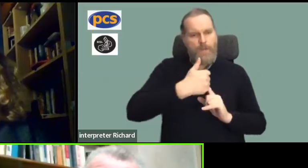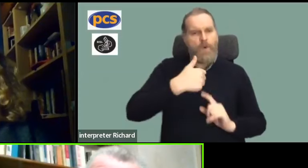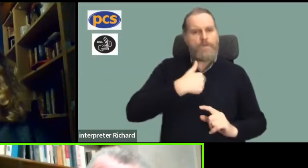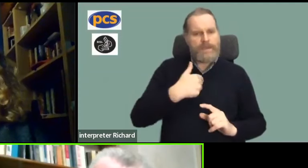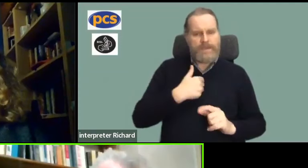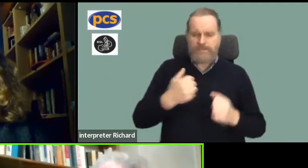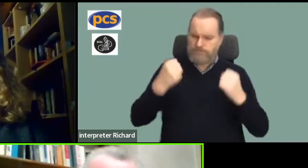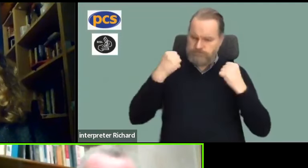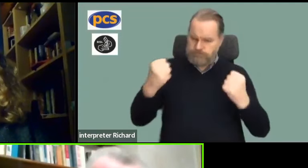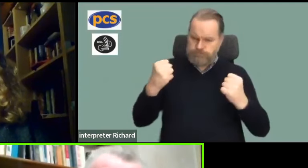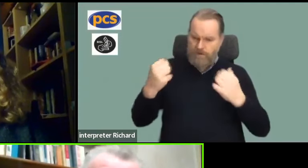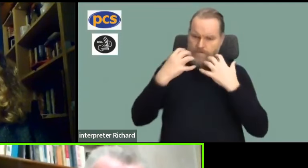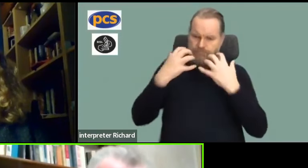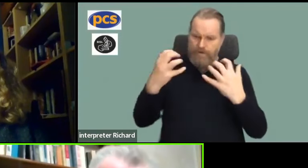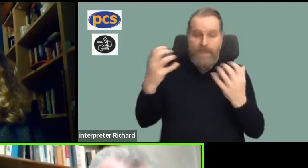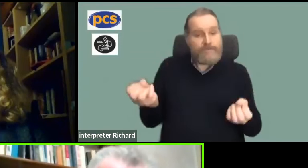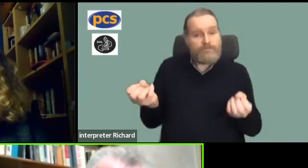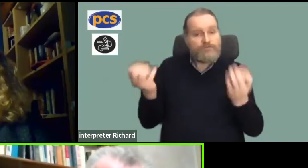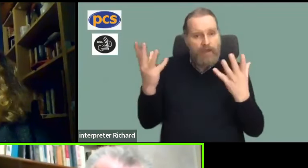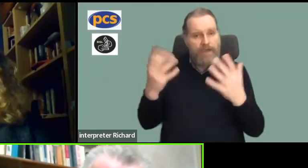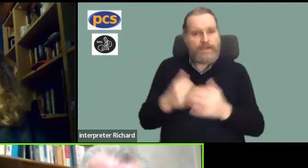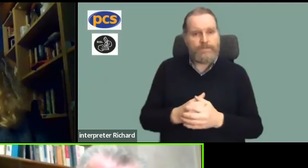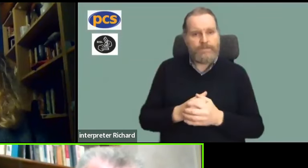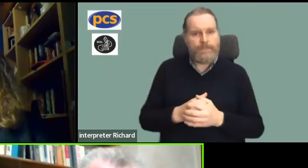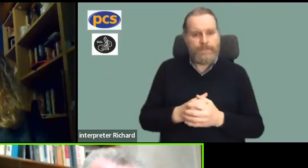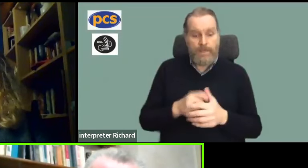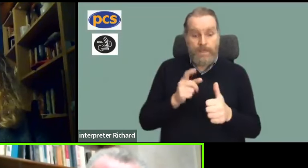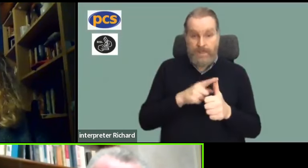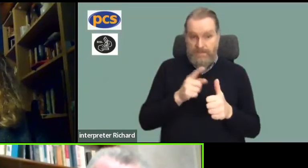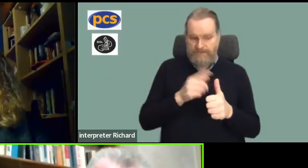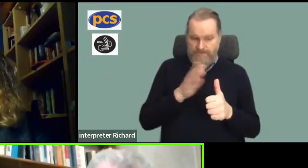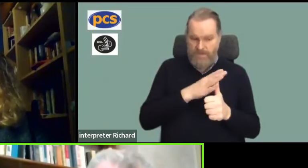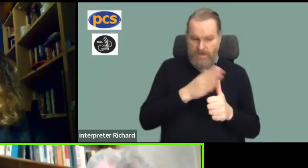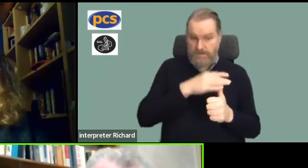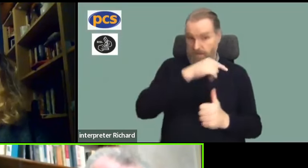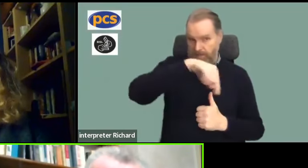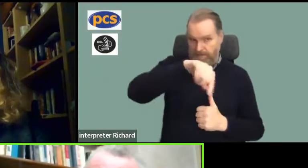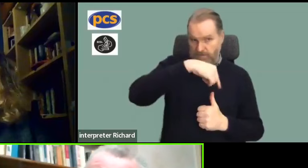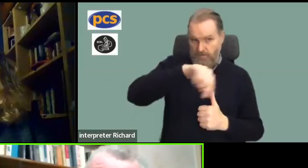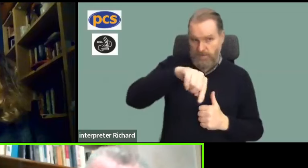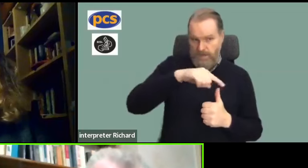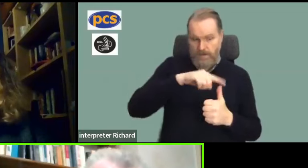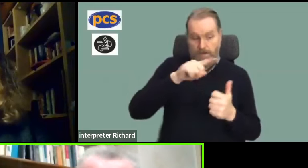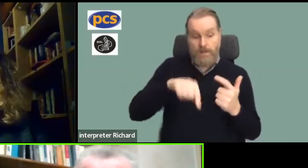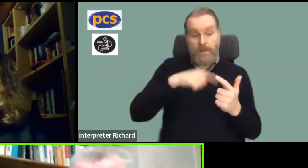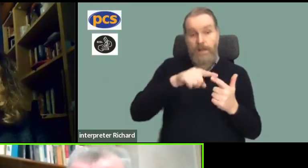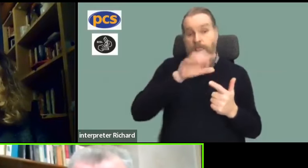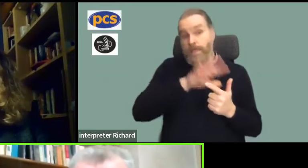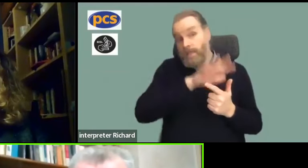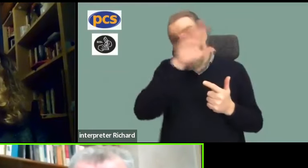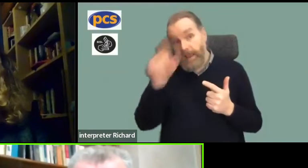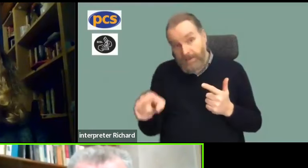think, is the first step in achieving a victory that for everybody in the second wave that's that's coming shortly that's coming shortly.